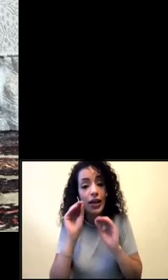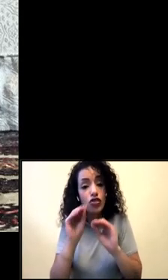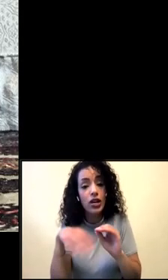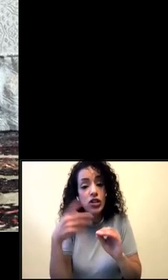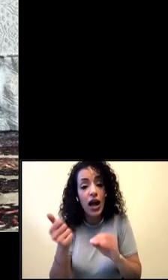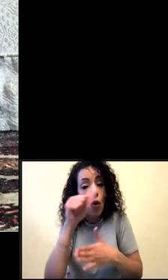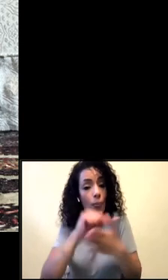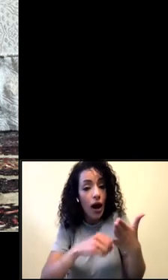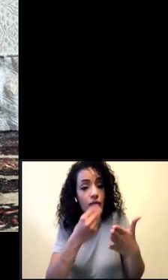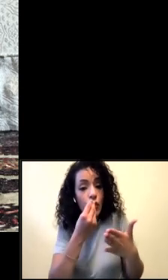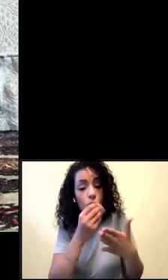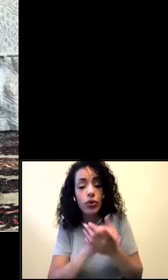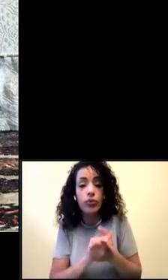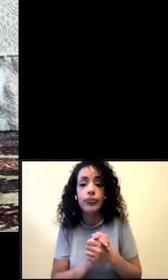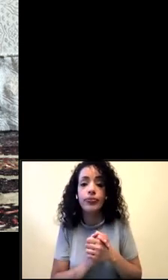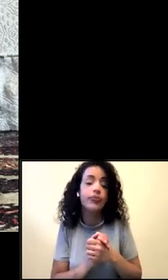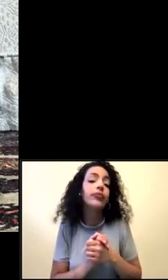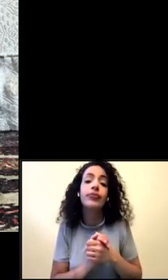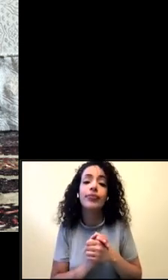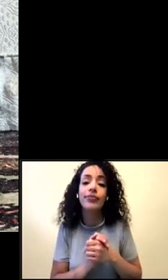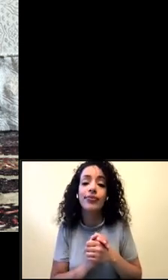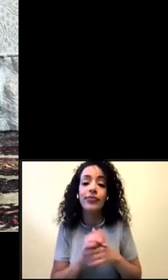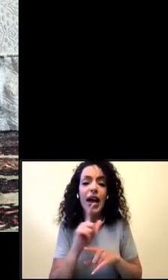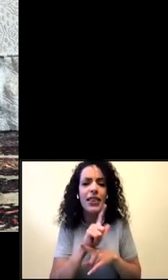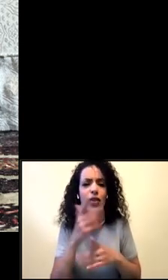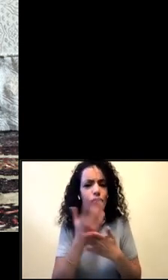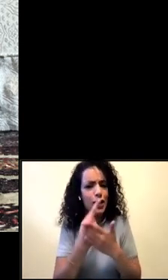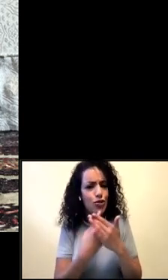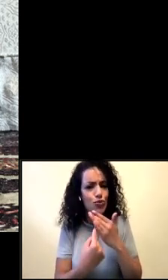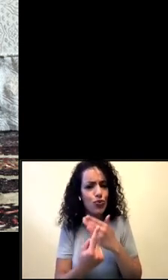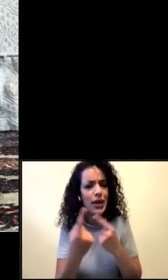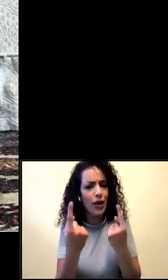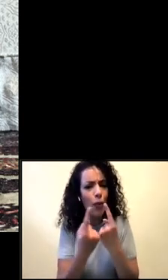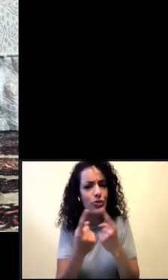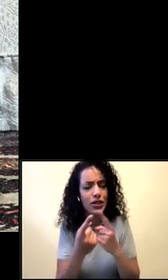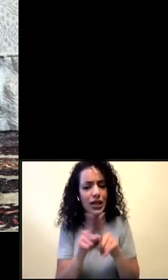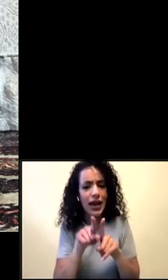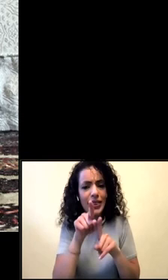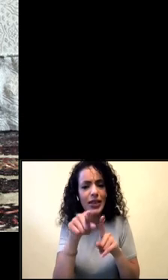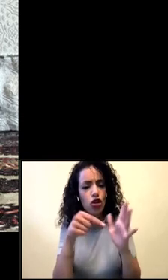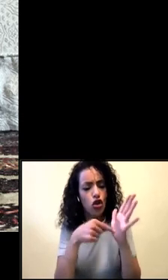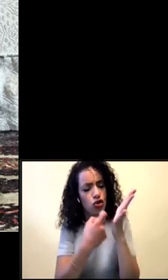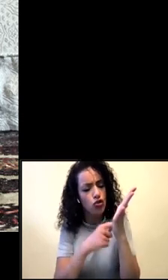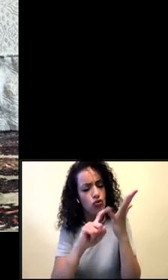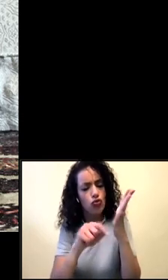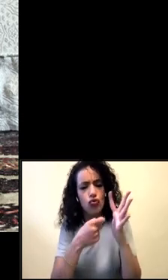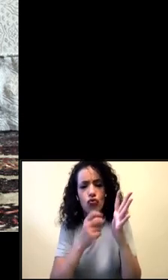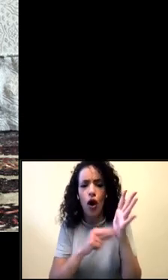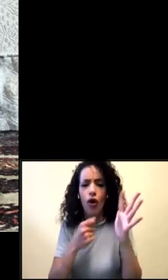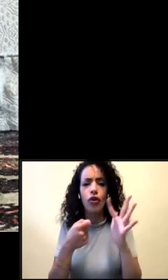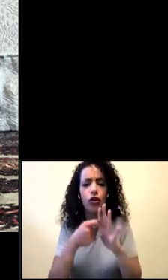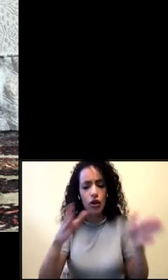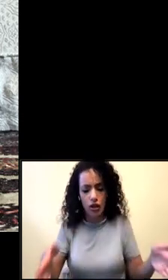Then there are some really unique objects like this trunk that belonged to someone who worked